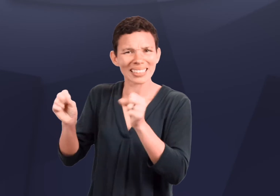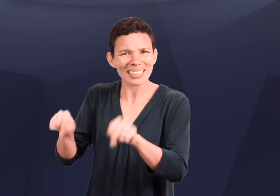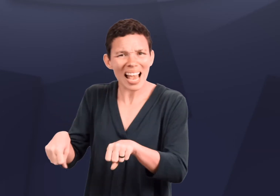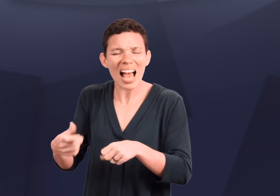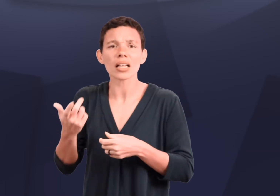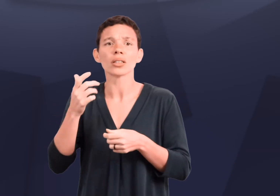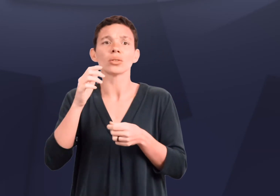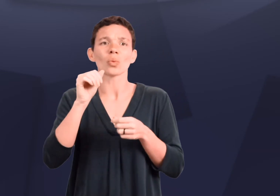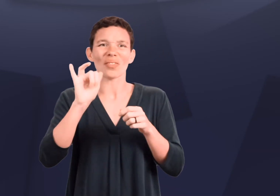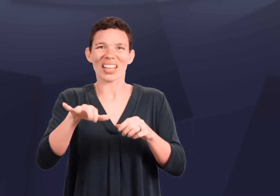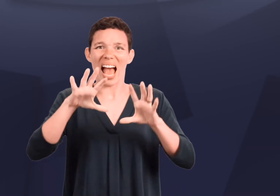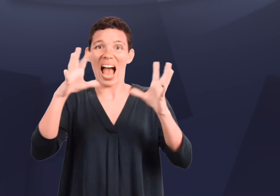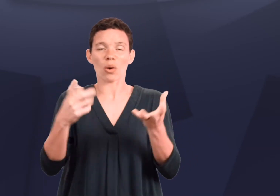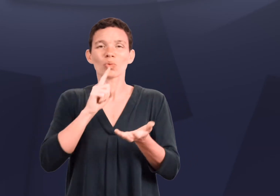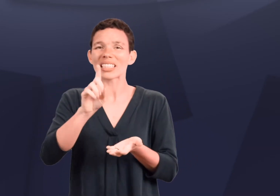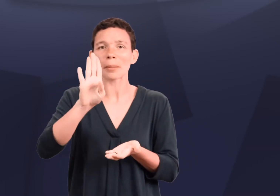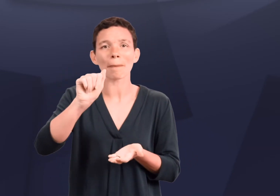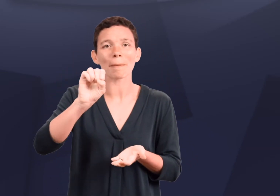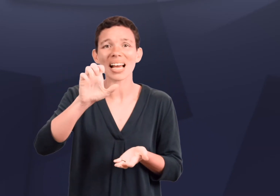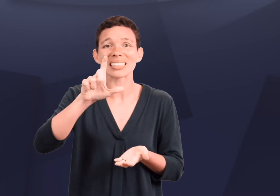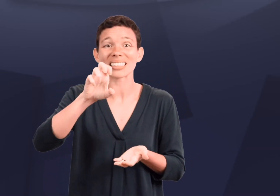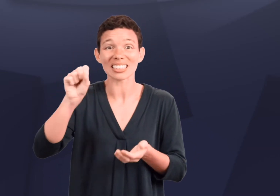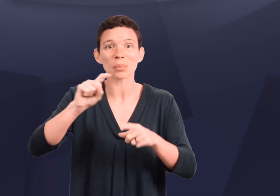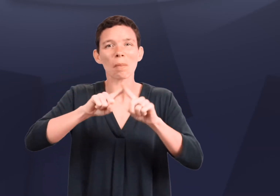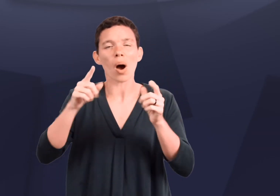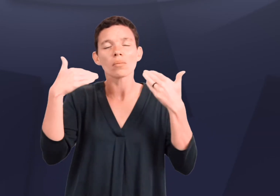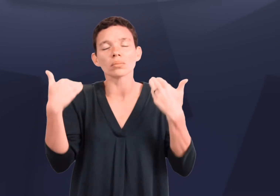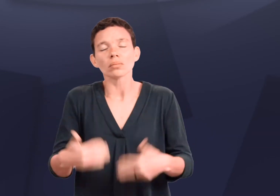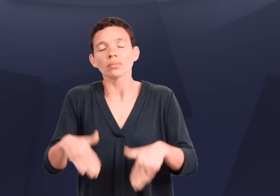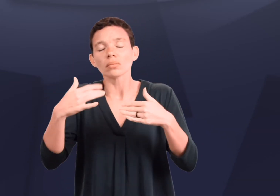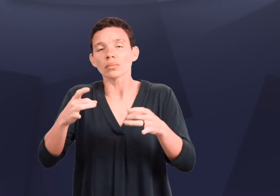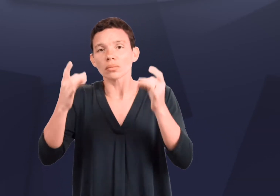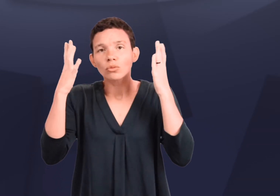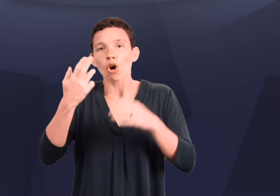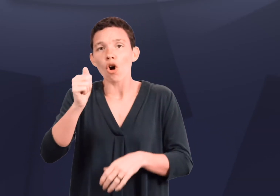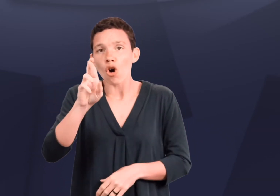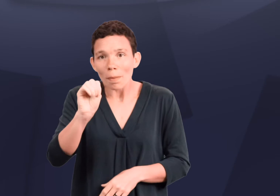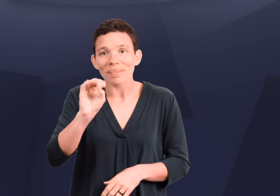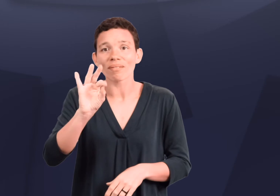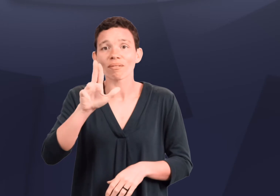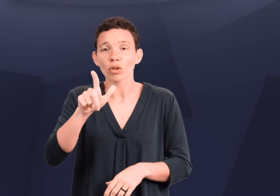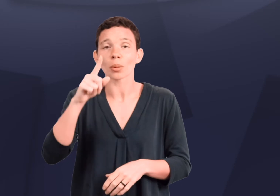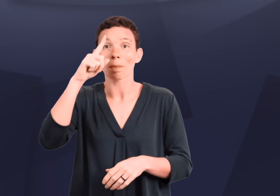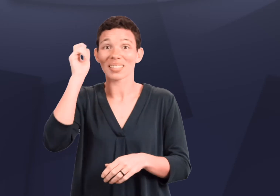It is baseless but is extremely harmful to the person experiencing prejudice,